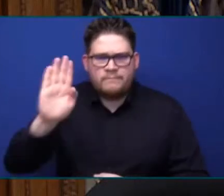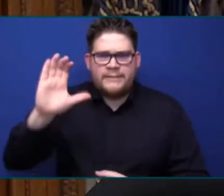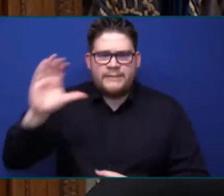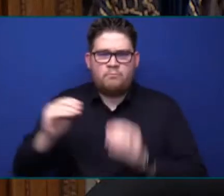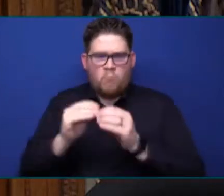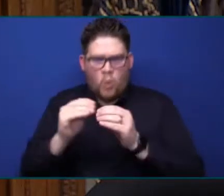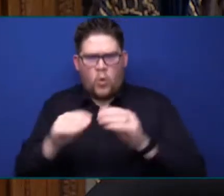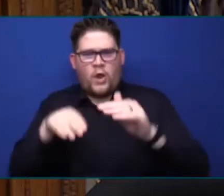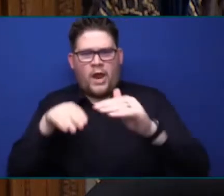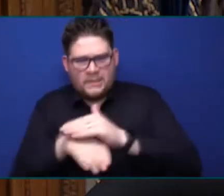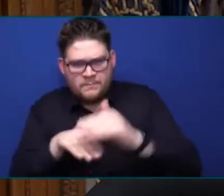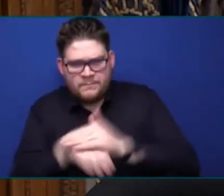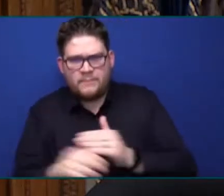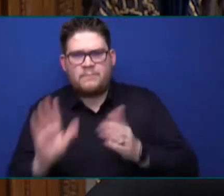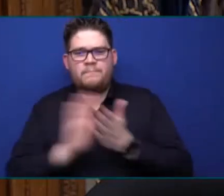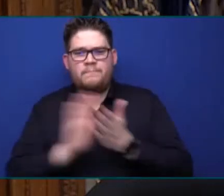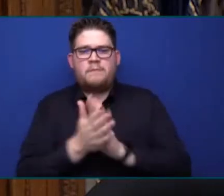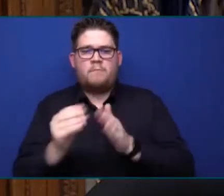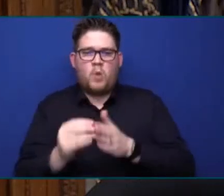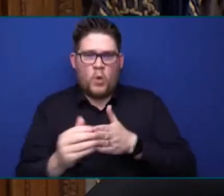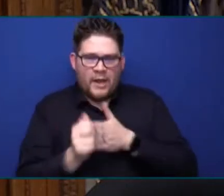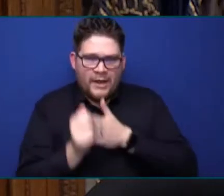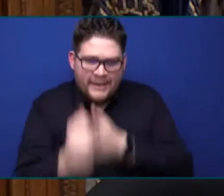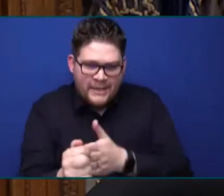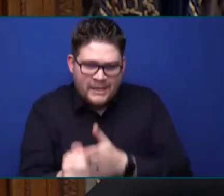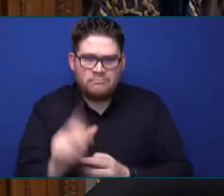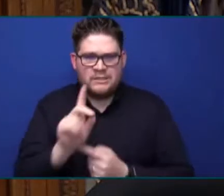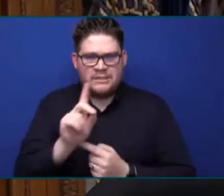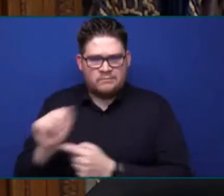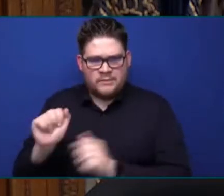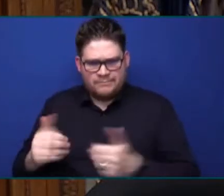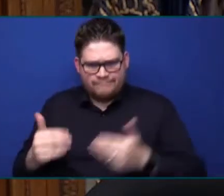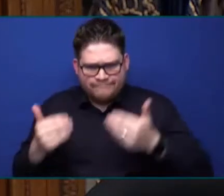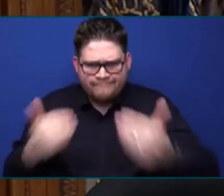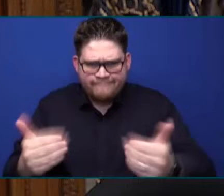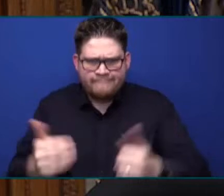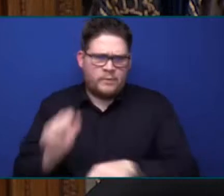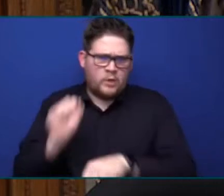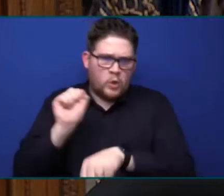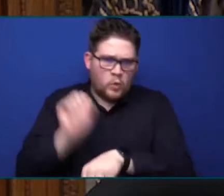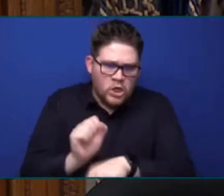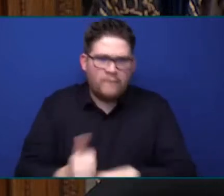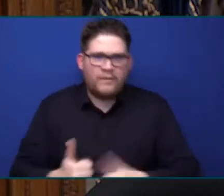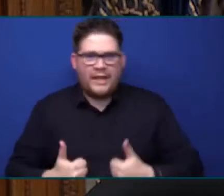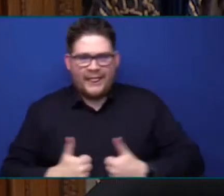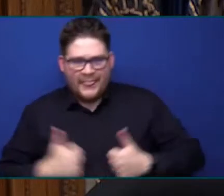can continue to live, work and thrive.” Sarah’s words outline many of the areas